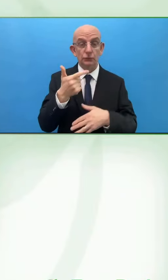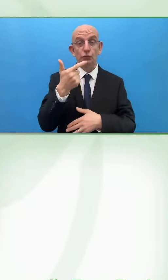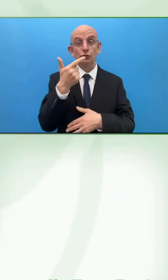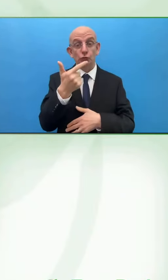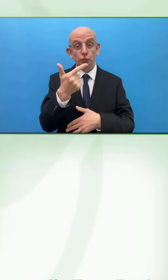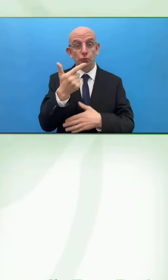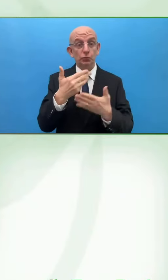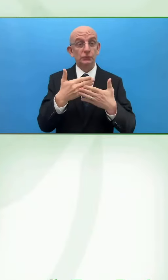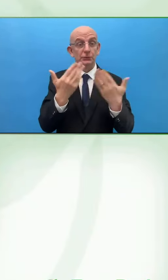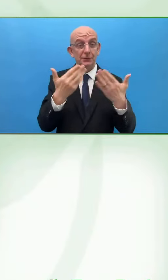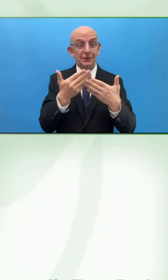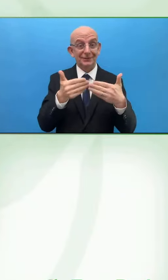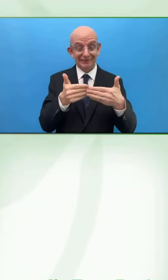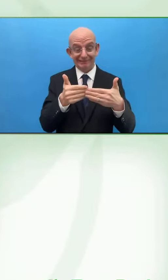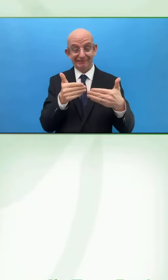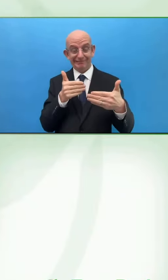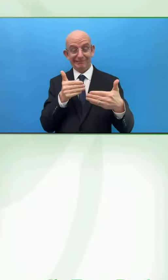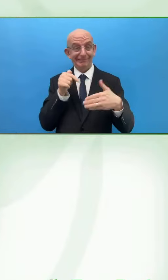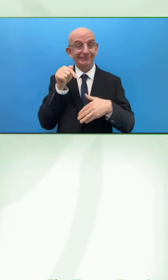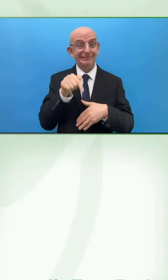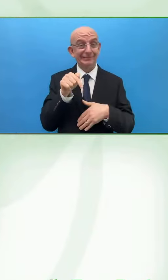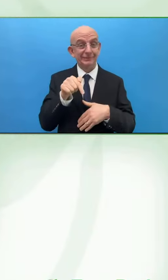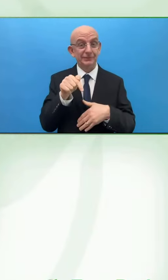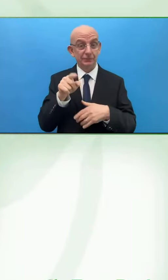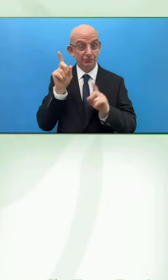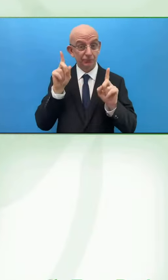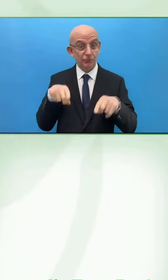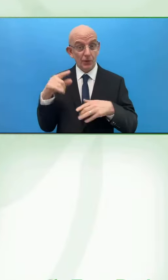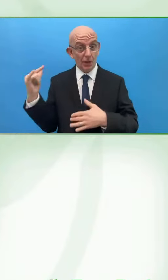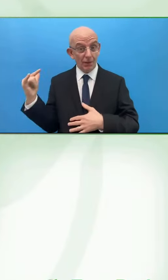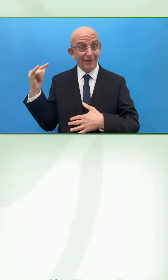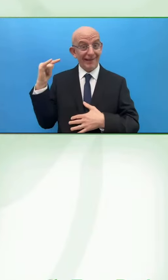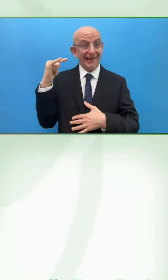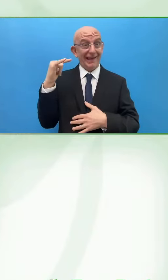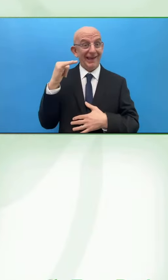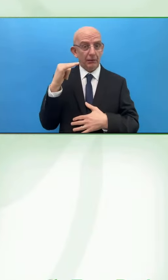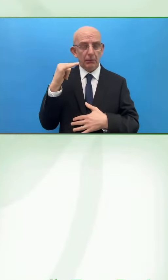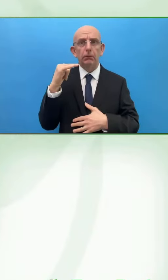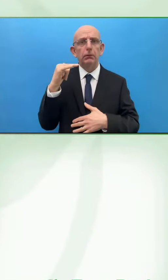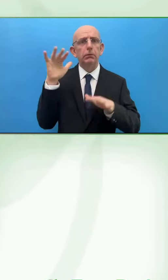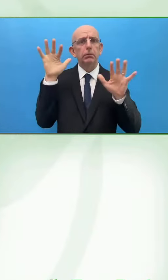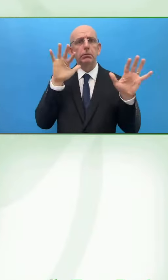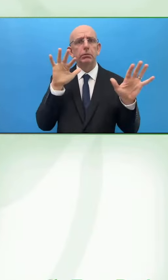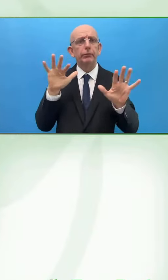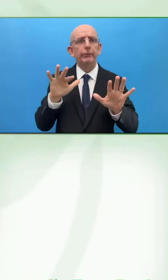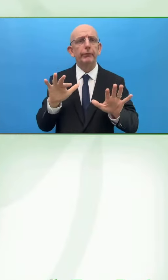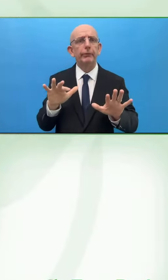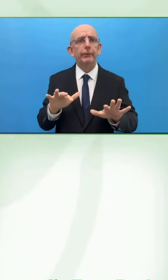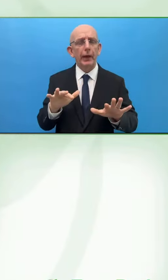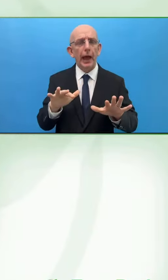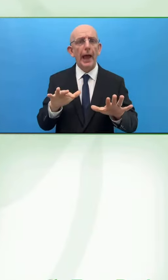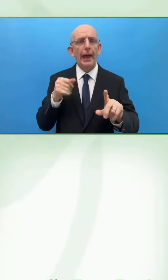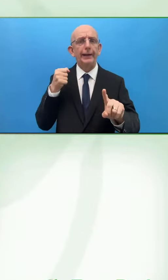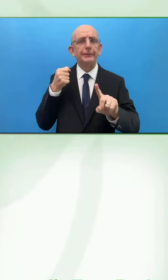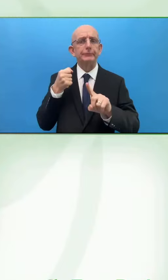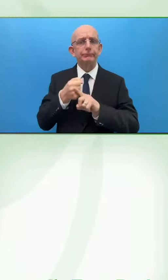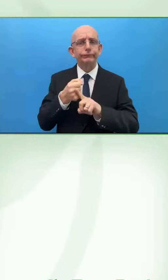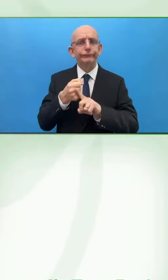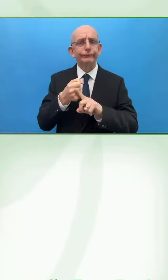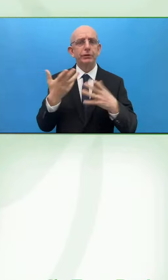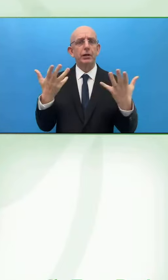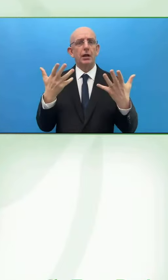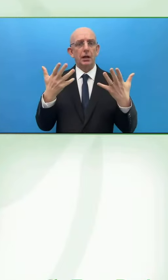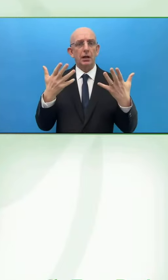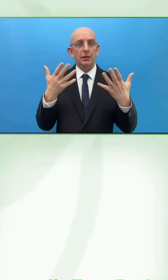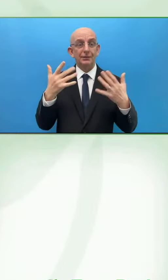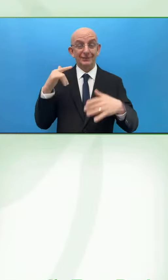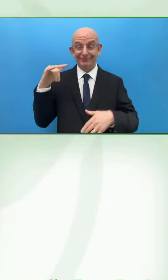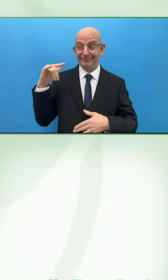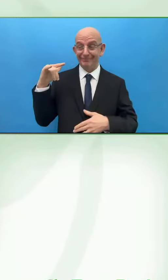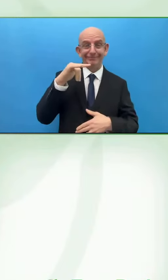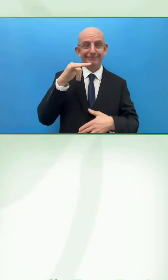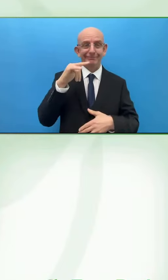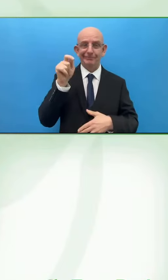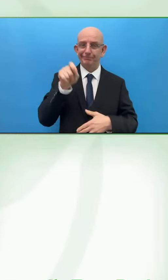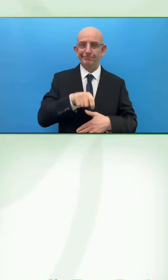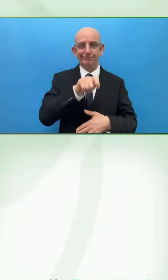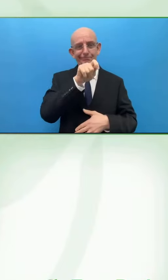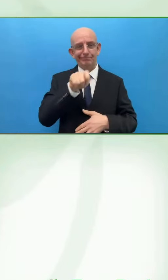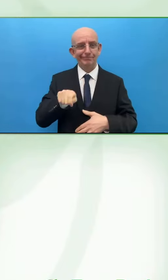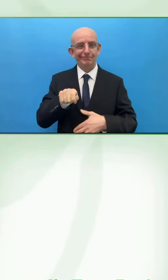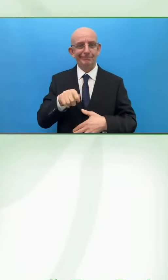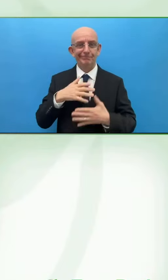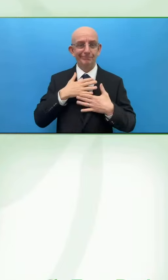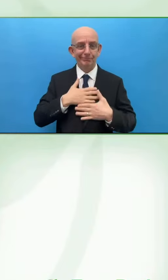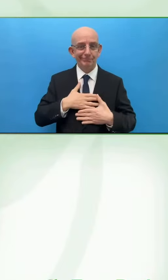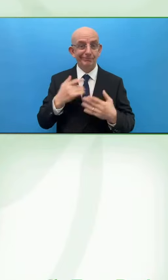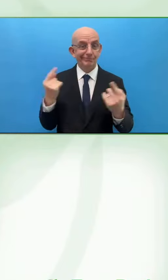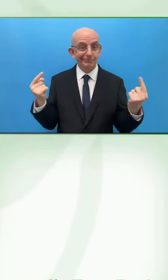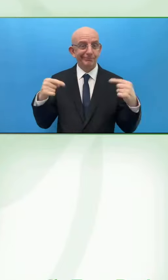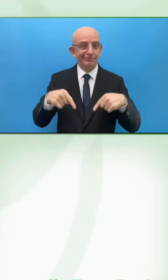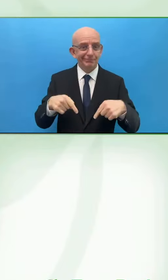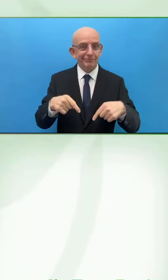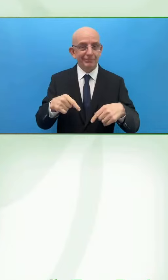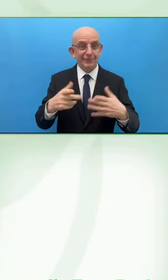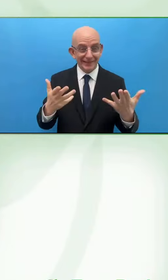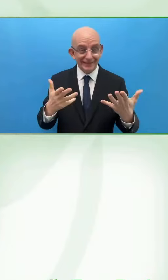We tried, with the support of Zero Project, to bring the person, Rigzin Tamchos, to Vienna,